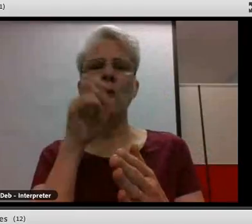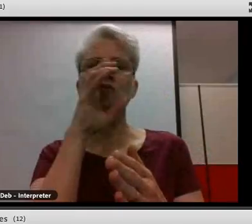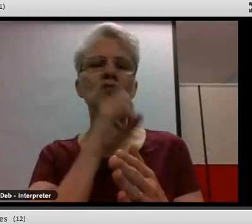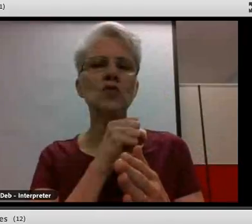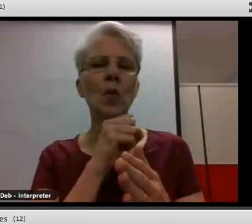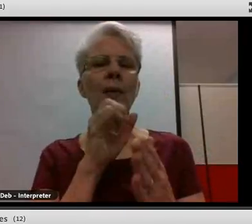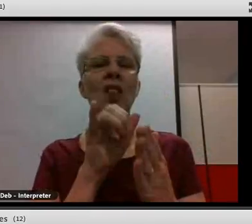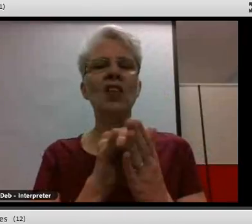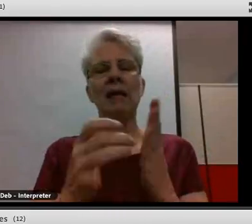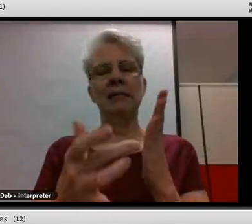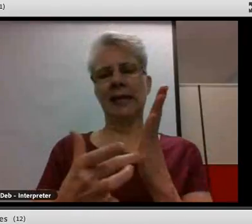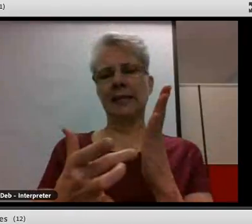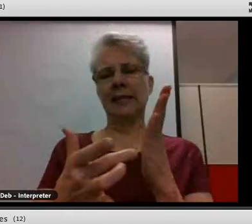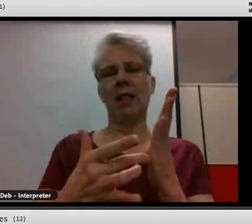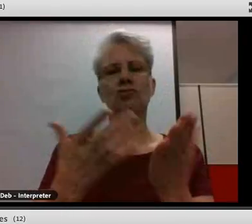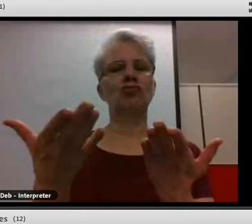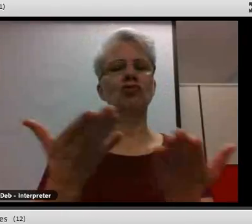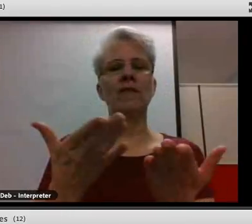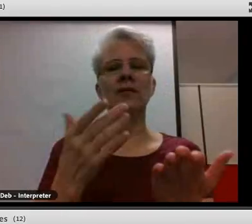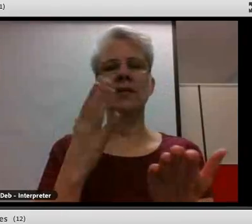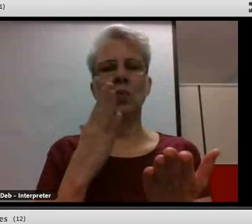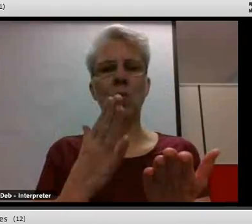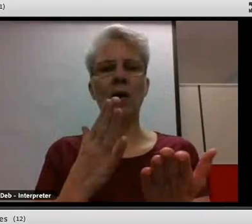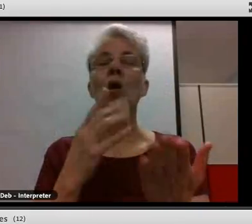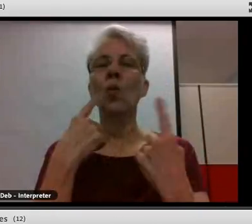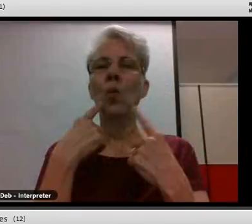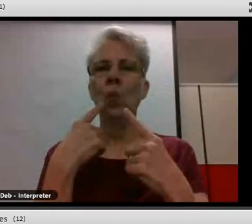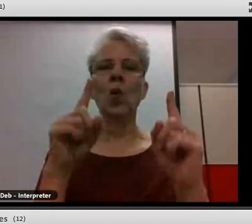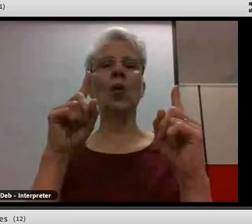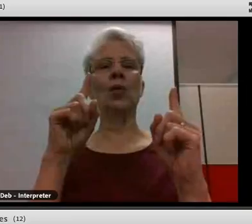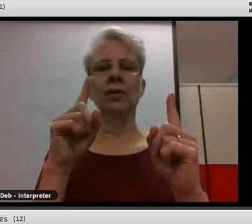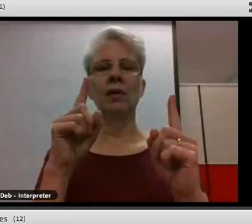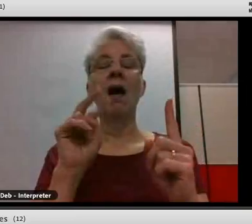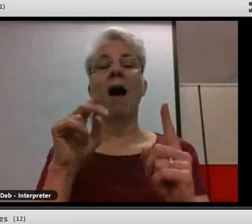the ADA of 1990, and Title I and Title II.